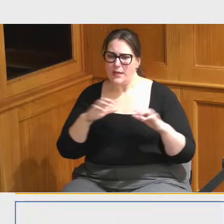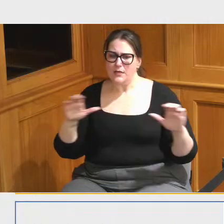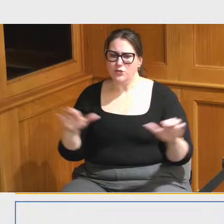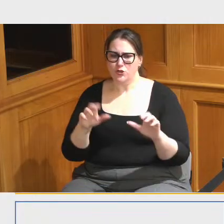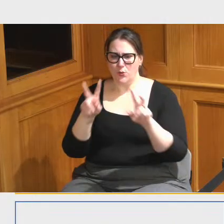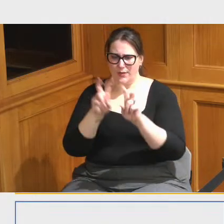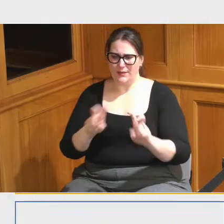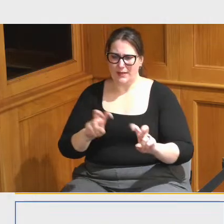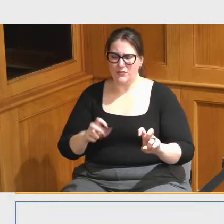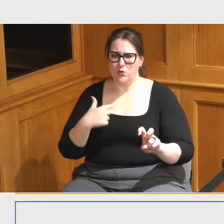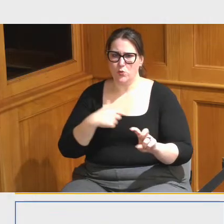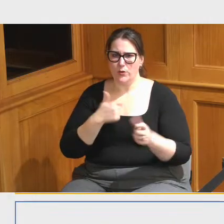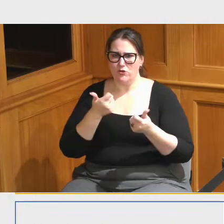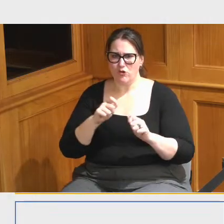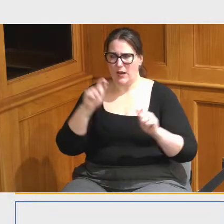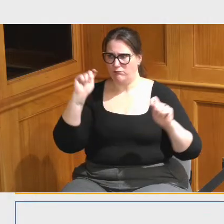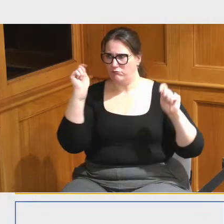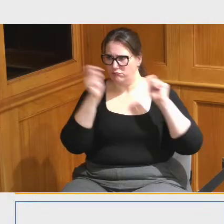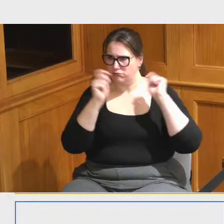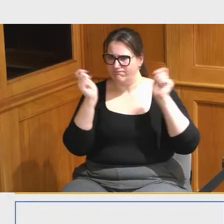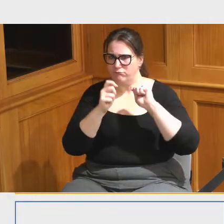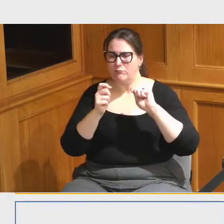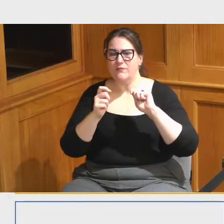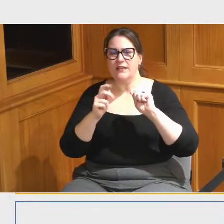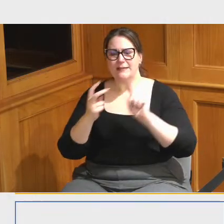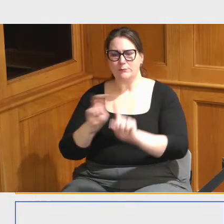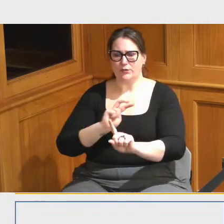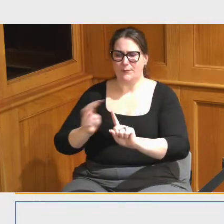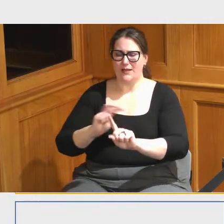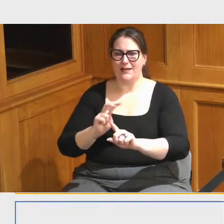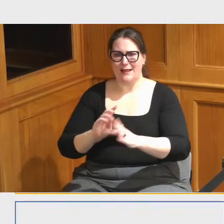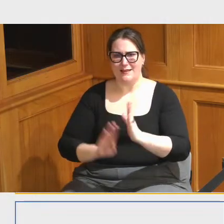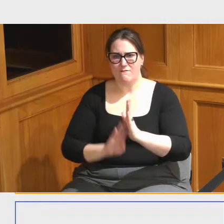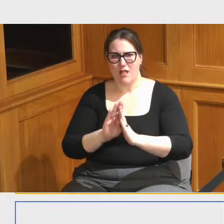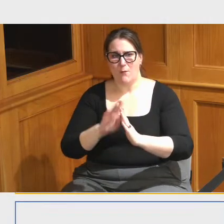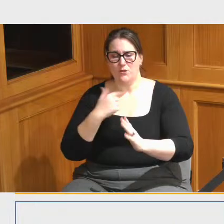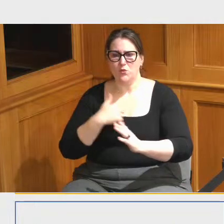take put our hats on as potential developers. We meet with developers. We interview them about what